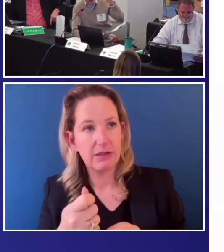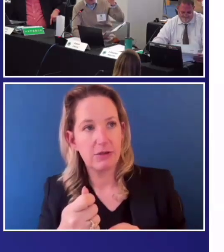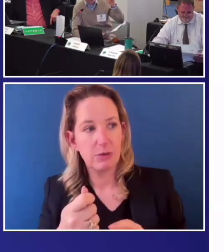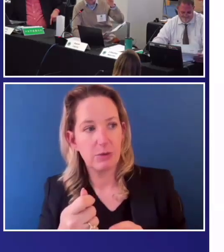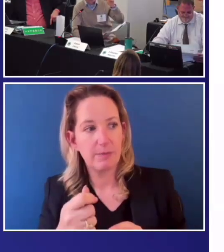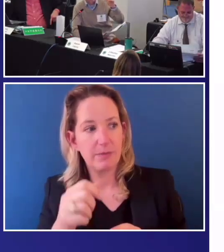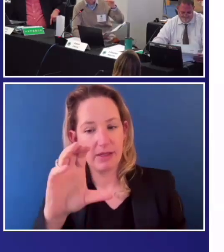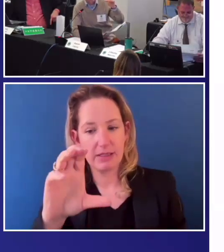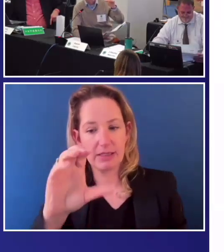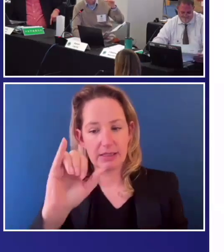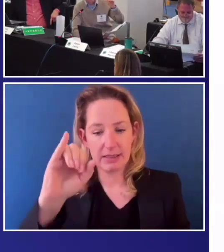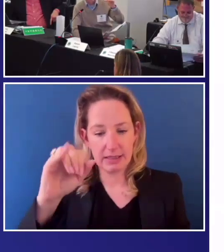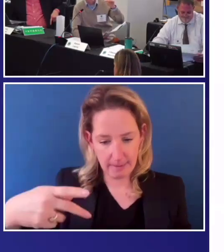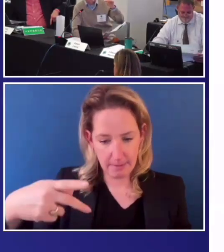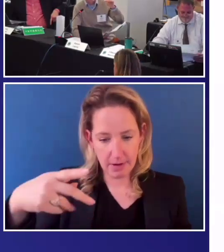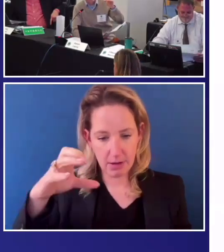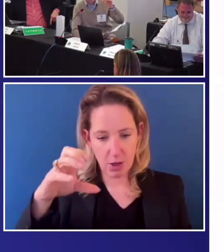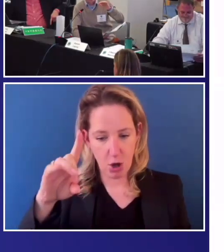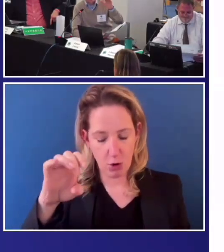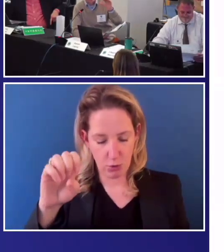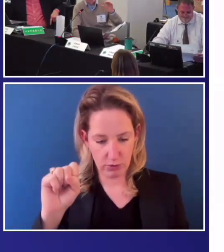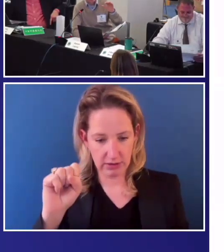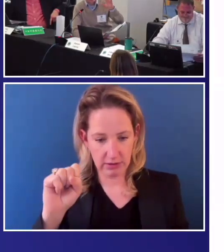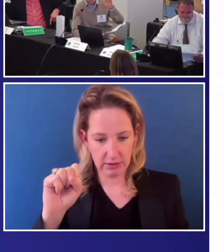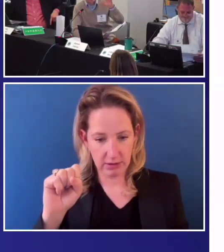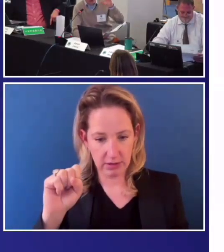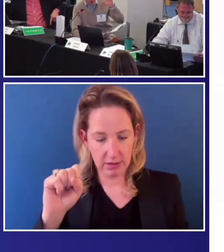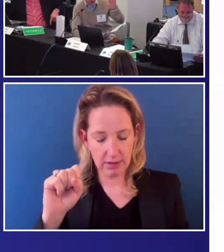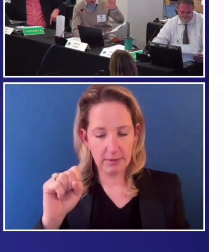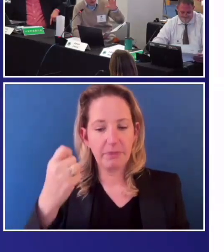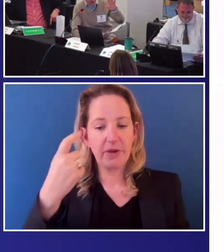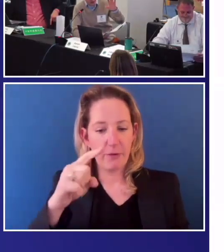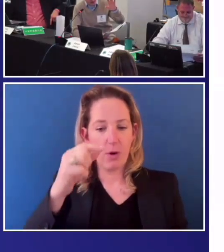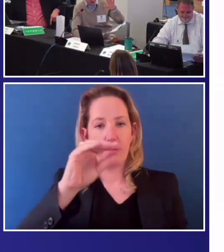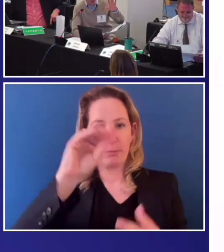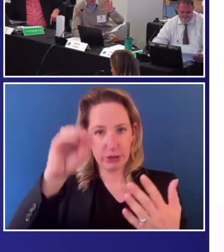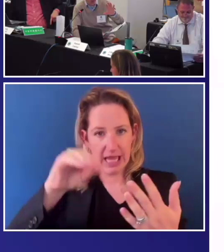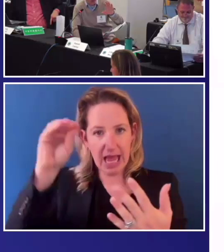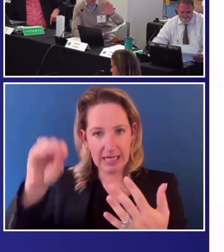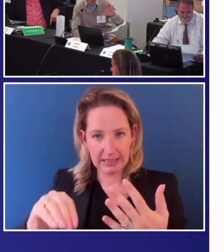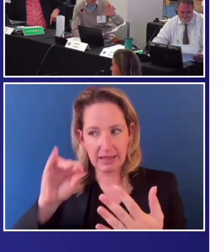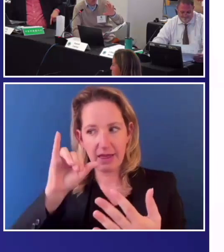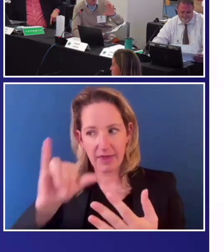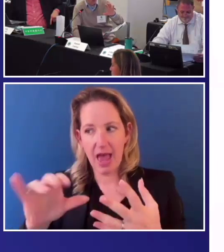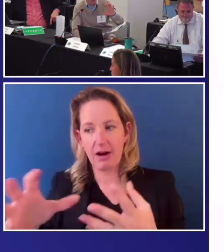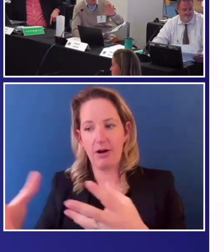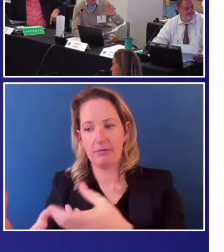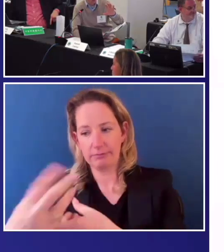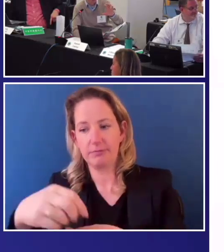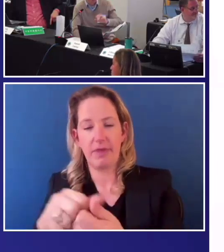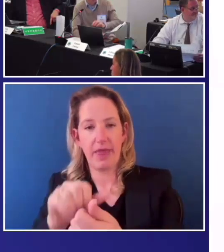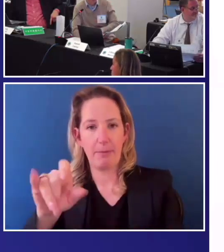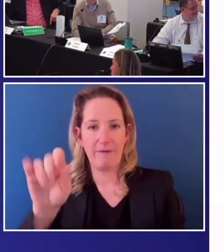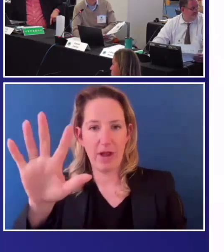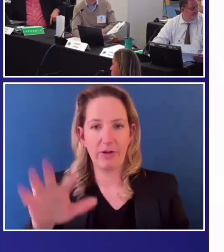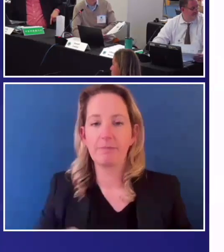CIP codes, and by percentage, that make up that 0.5. I would say yes, we can definitely do that.